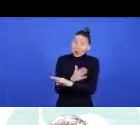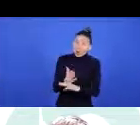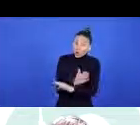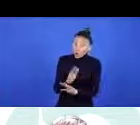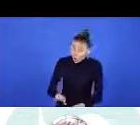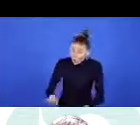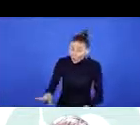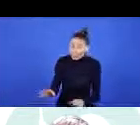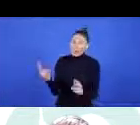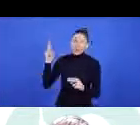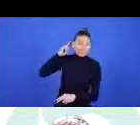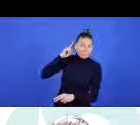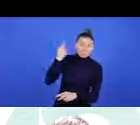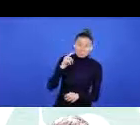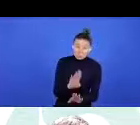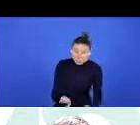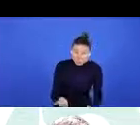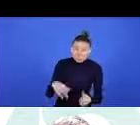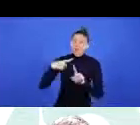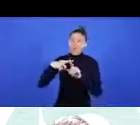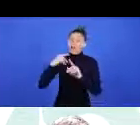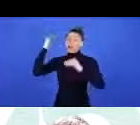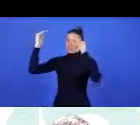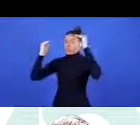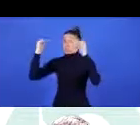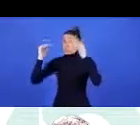, describing the benefits and encouraging early implantation for